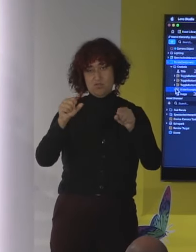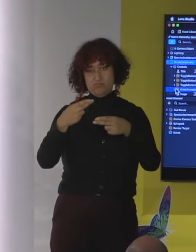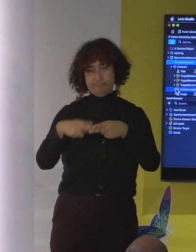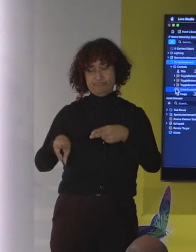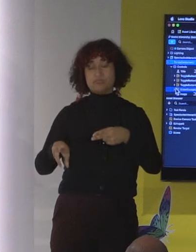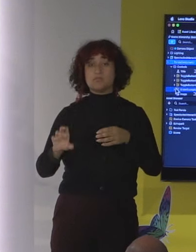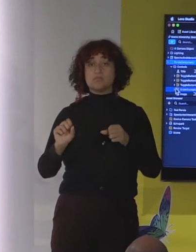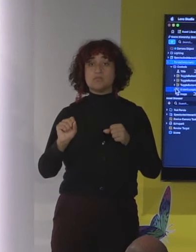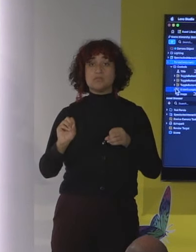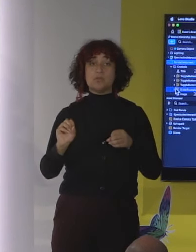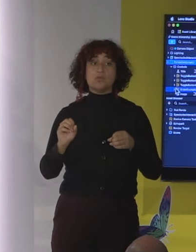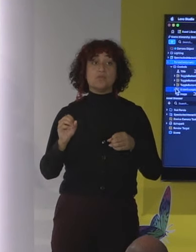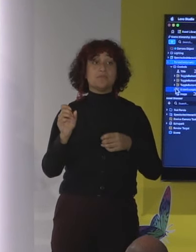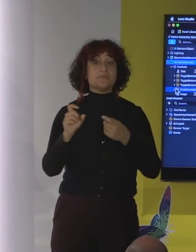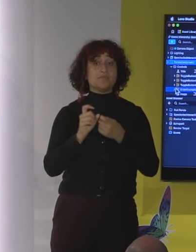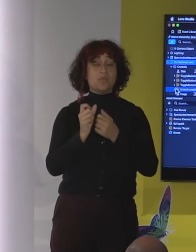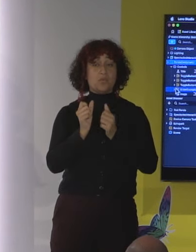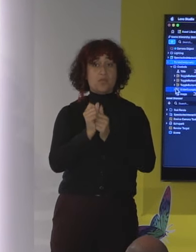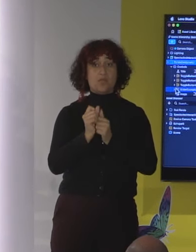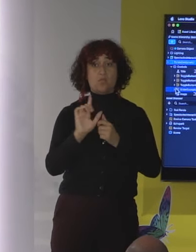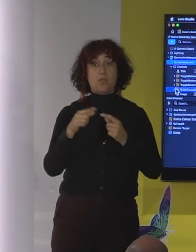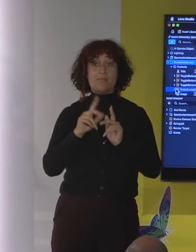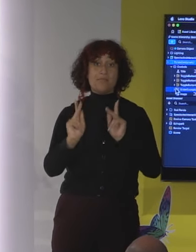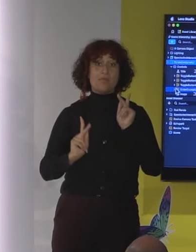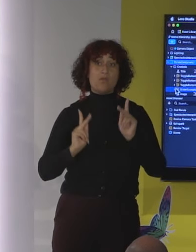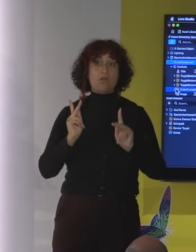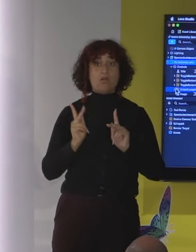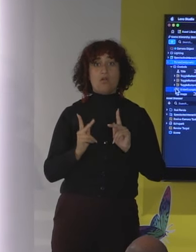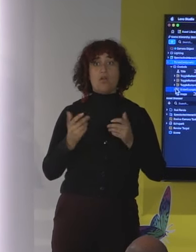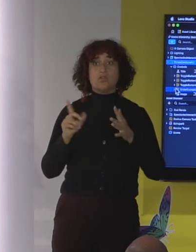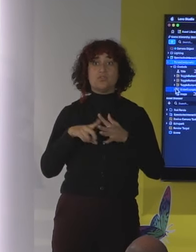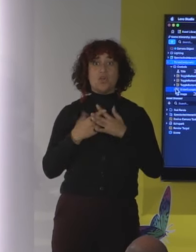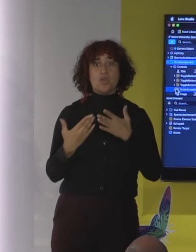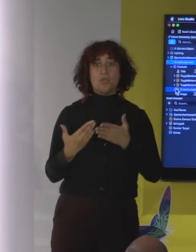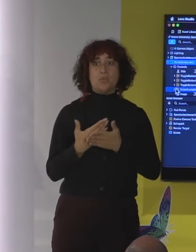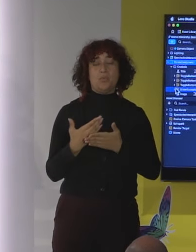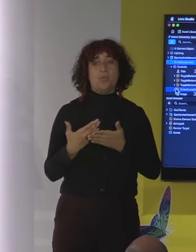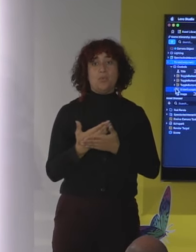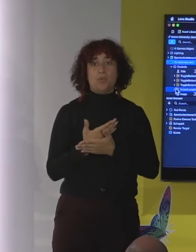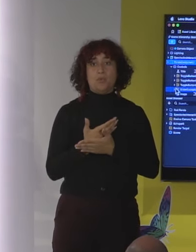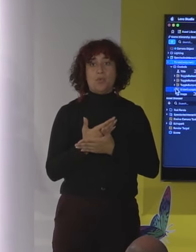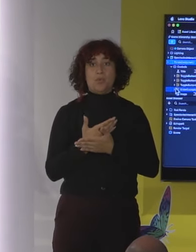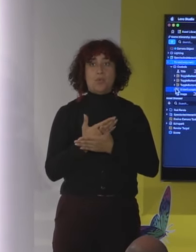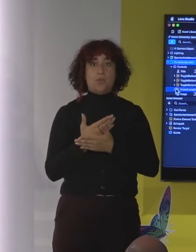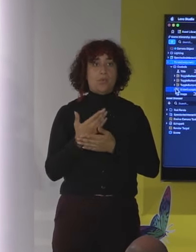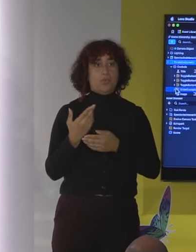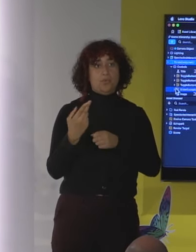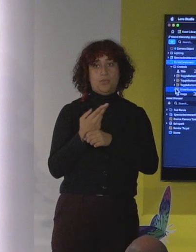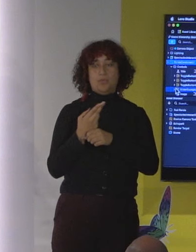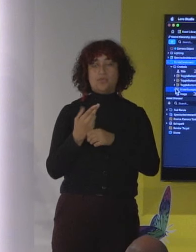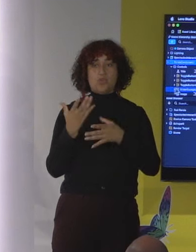And so, especially like when people are onboarding onto a completely new medium, you wanna simplify things for them.